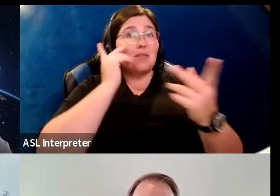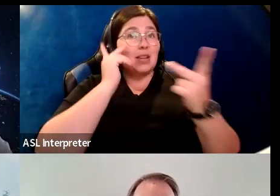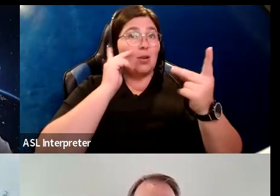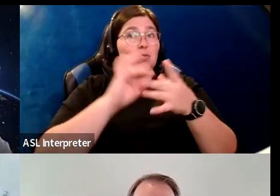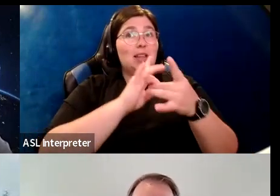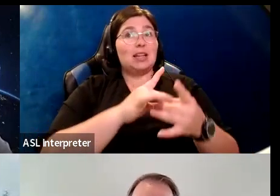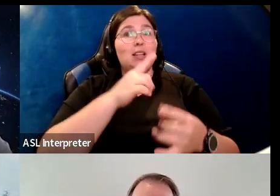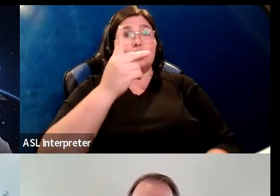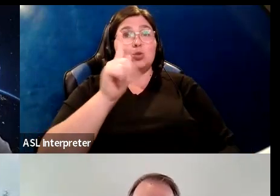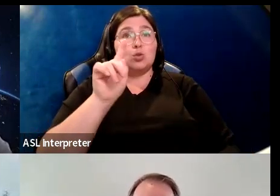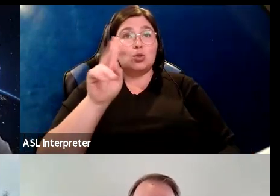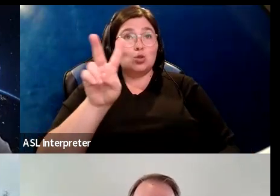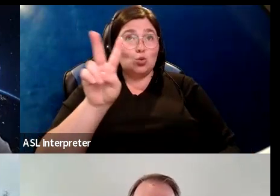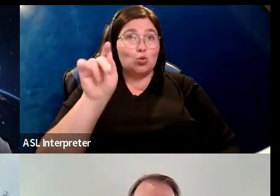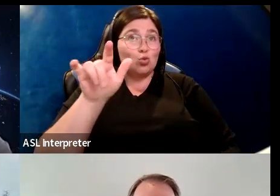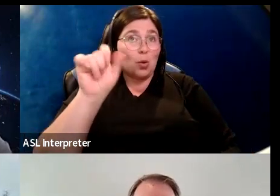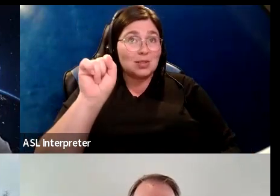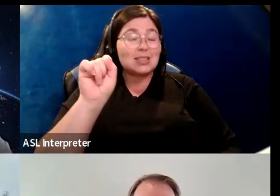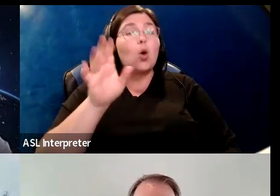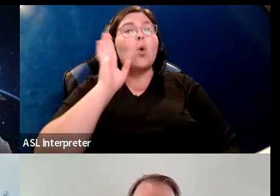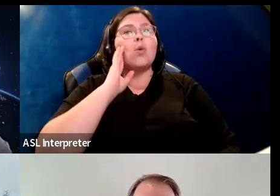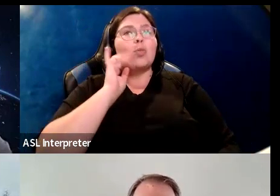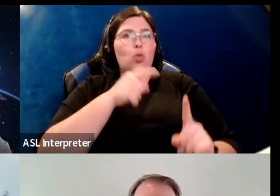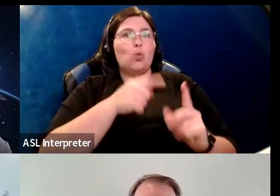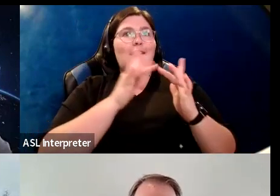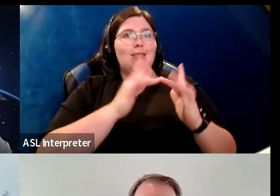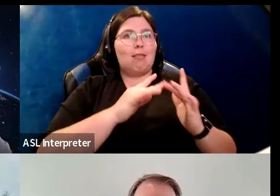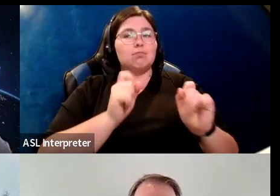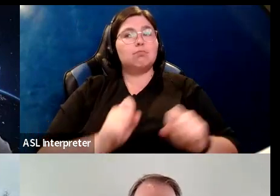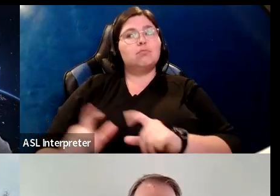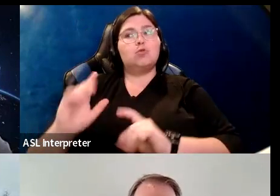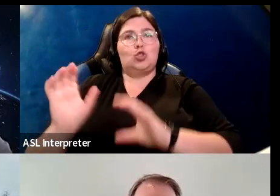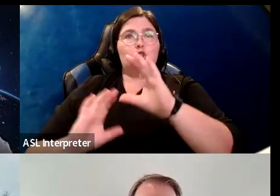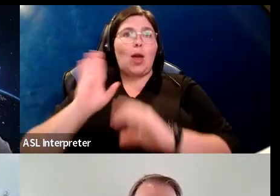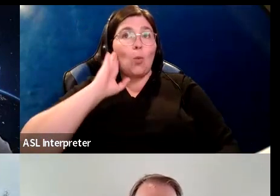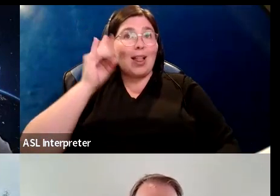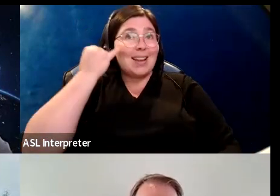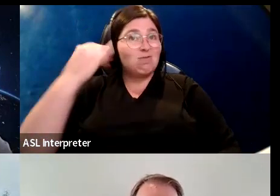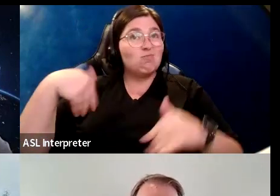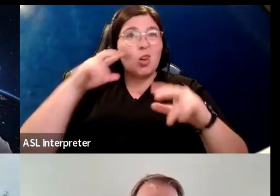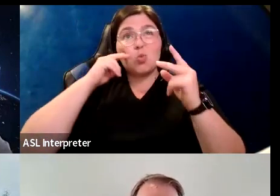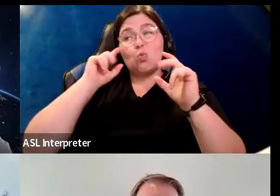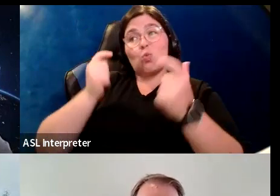If you have not, we're going to post those two links in the chat as well. And take a look when you can.